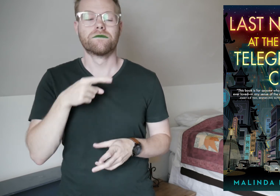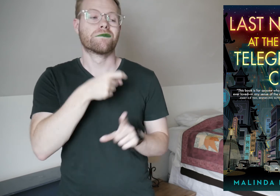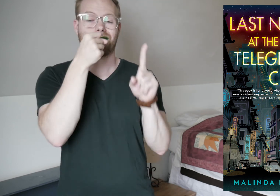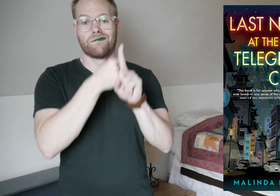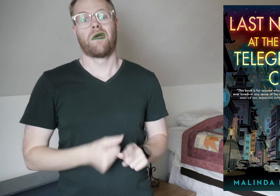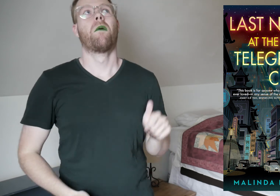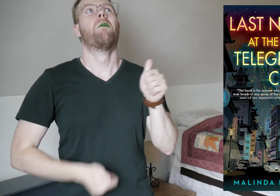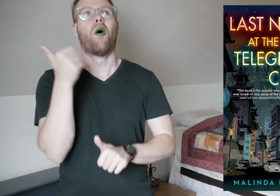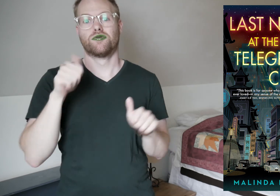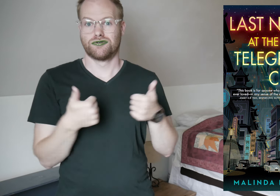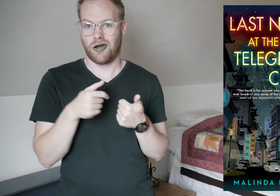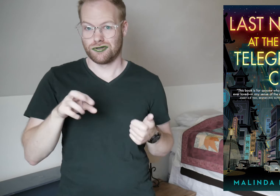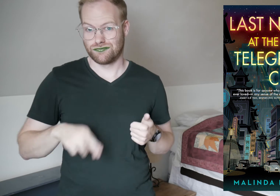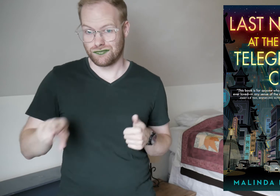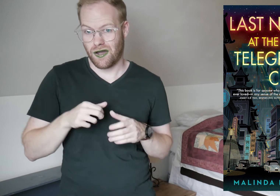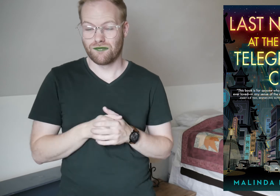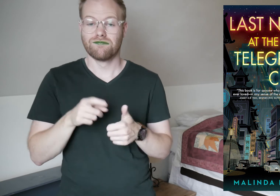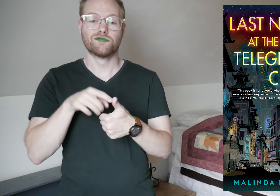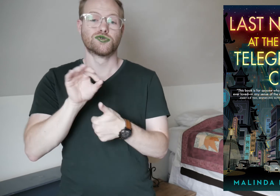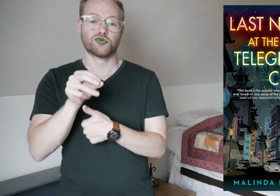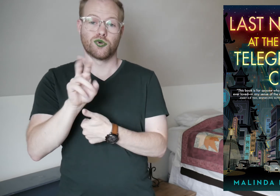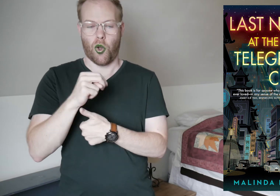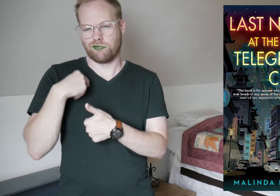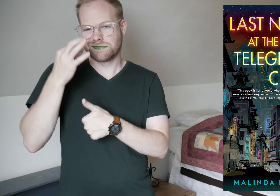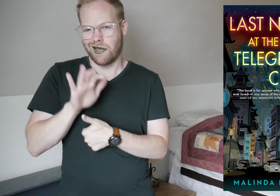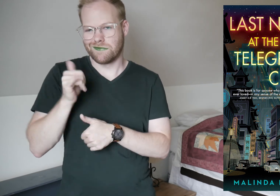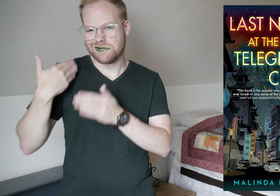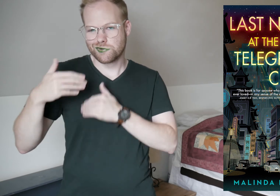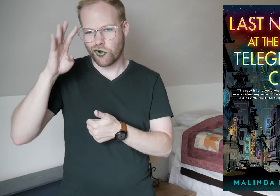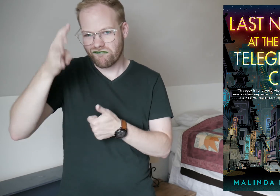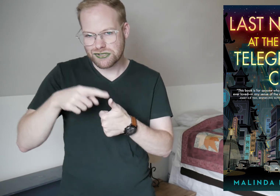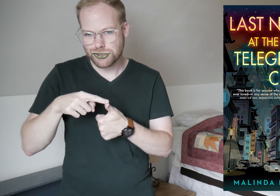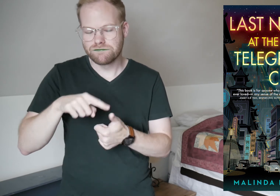This hits the most challenges this round: Choose Your Own which I decided would be historical fiction,